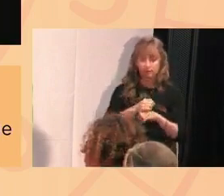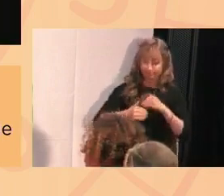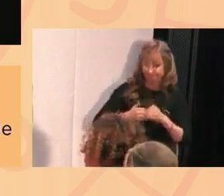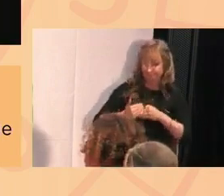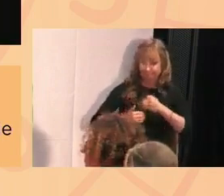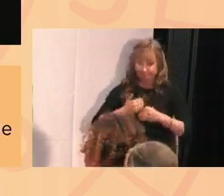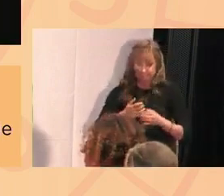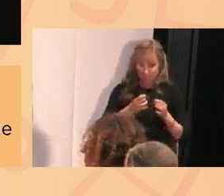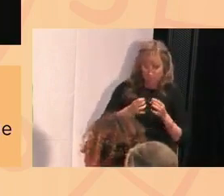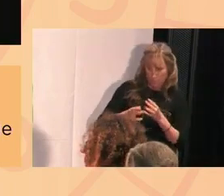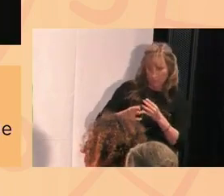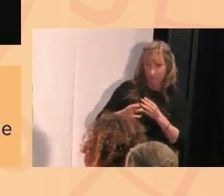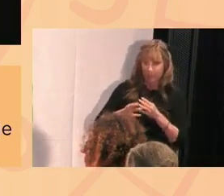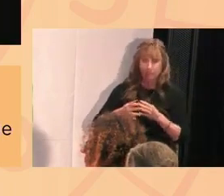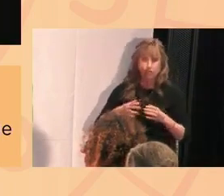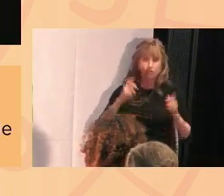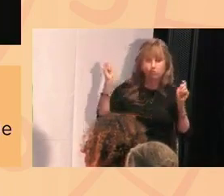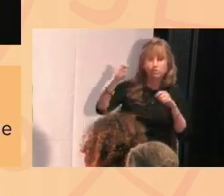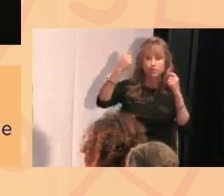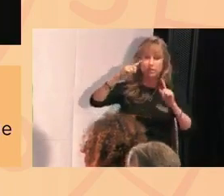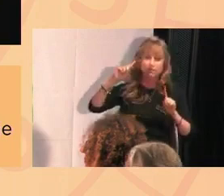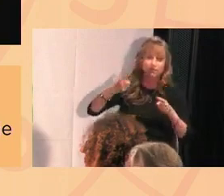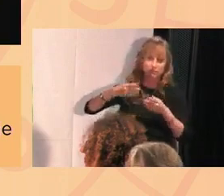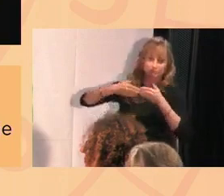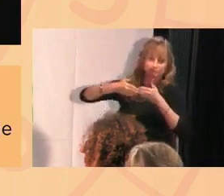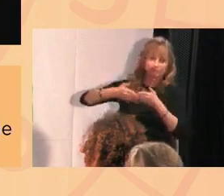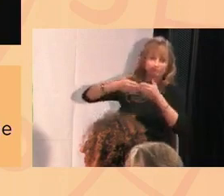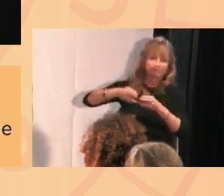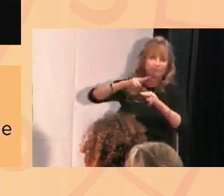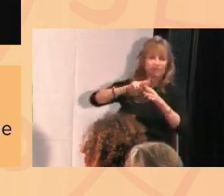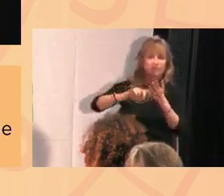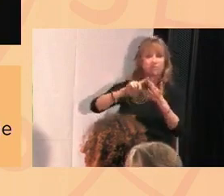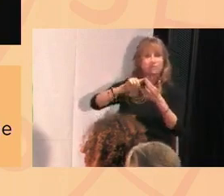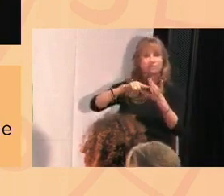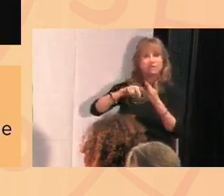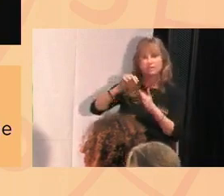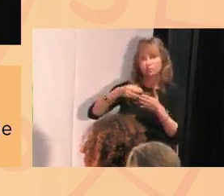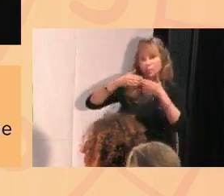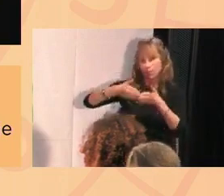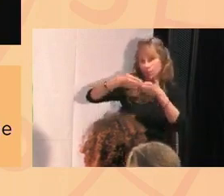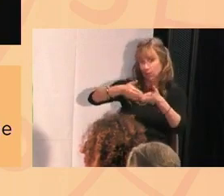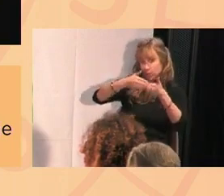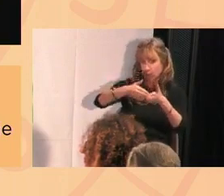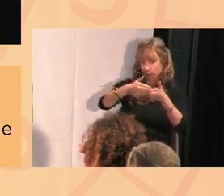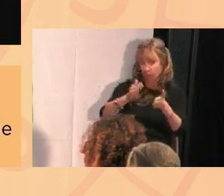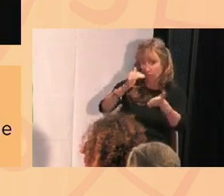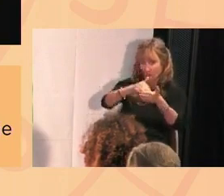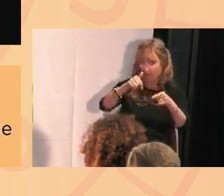That was as 1988 approached and the Commonwealth government, the national government was really gearing